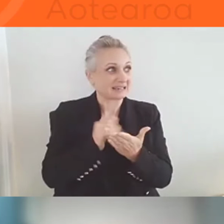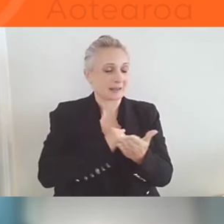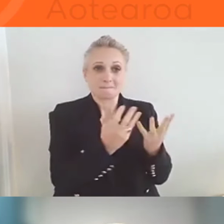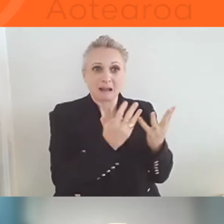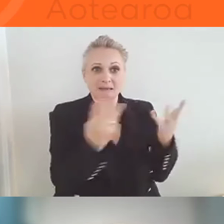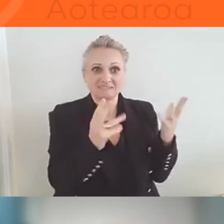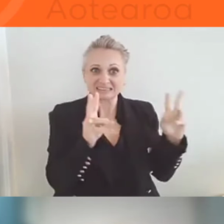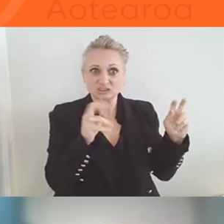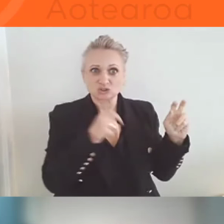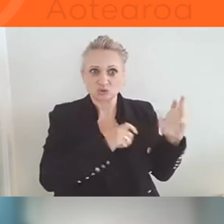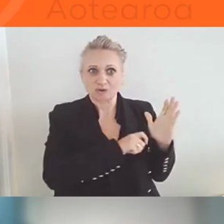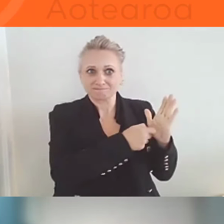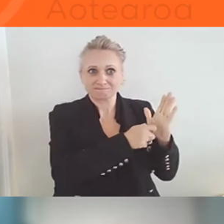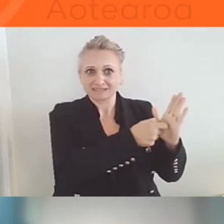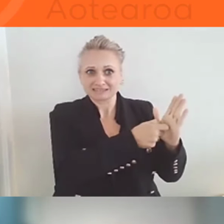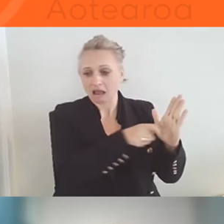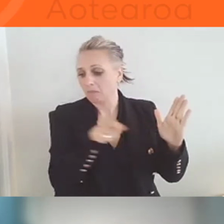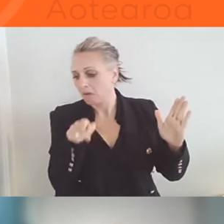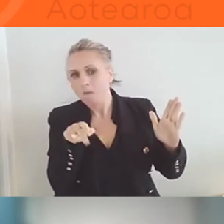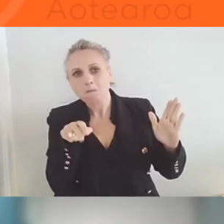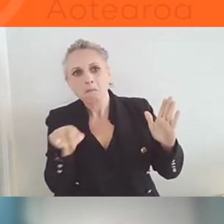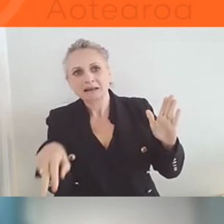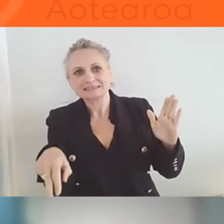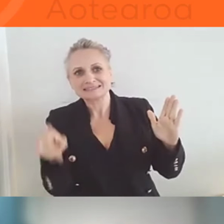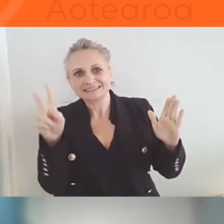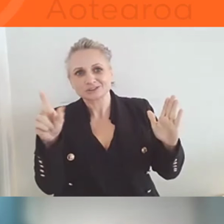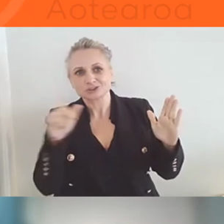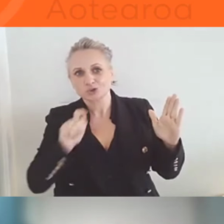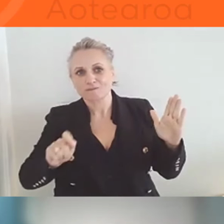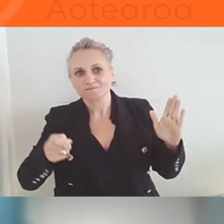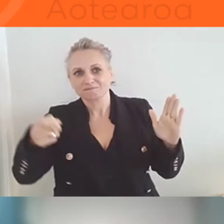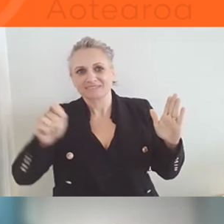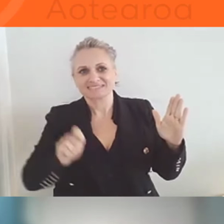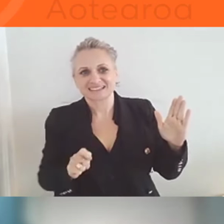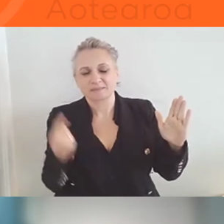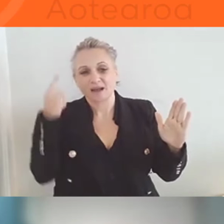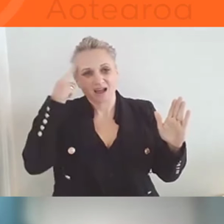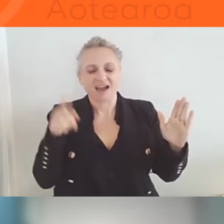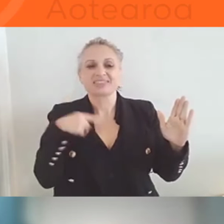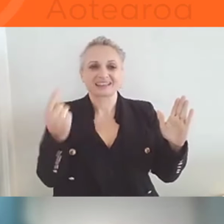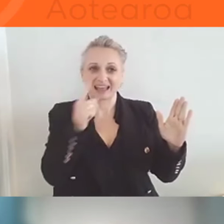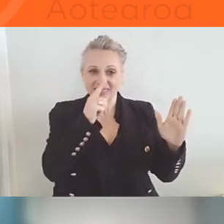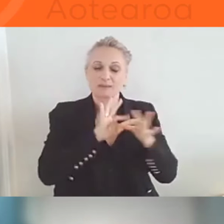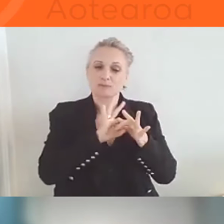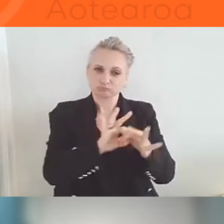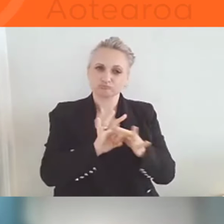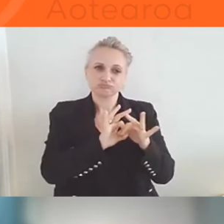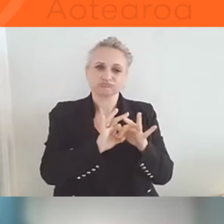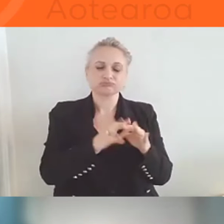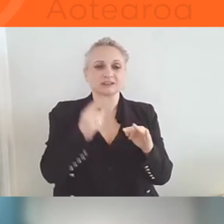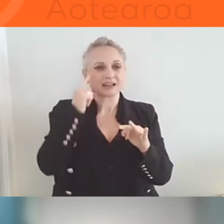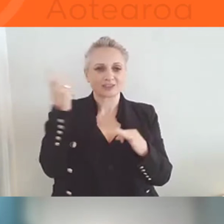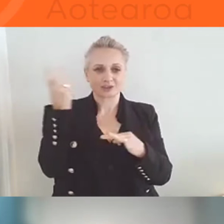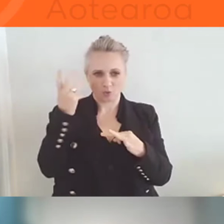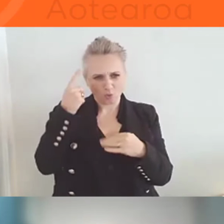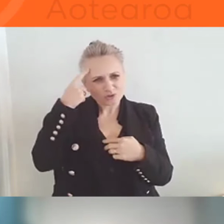and the stairs issues. So I'm sure a lot of other people would be in that boat as well. So some awesome ideas. Does anyone else have any